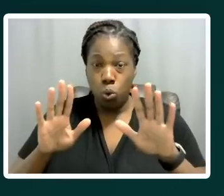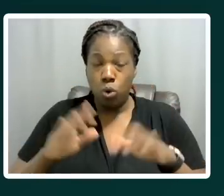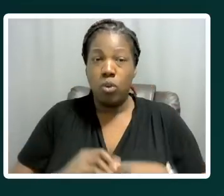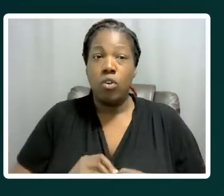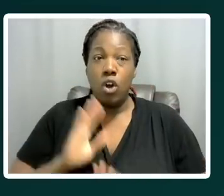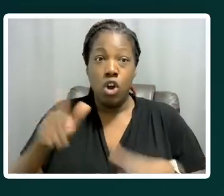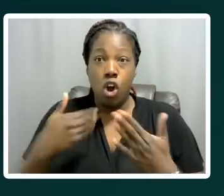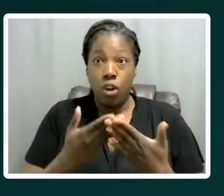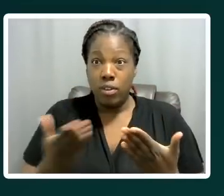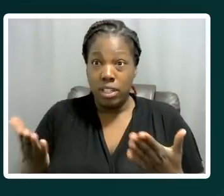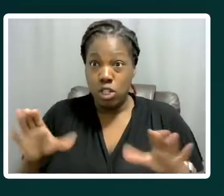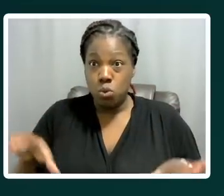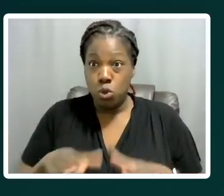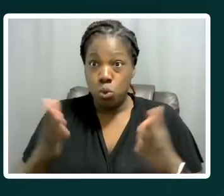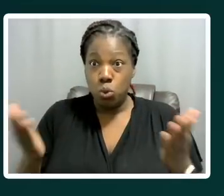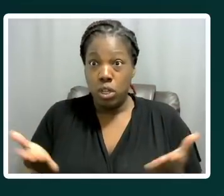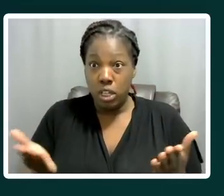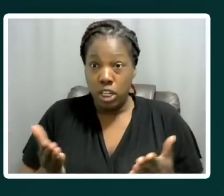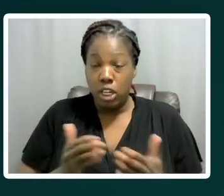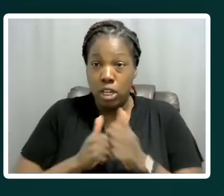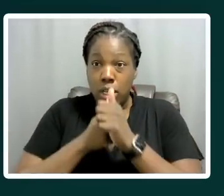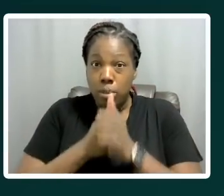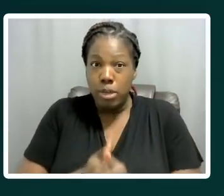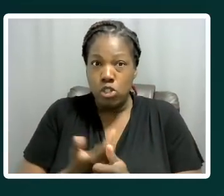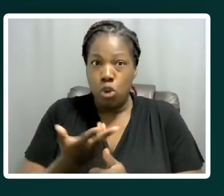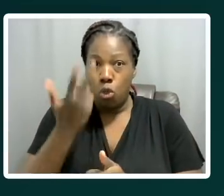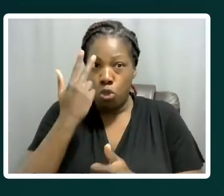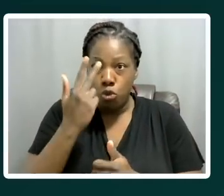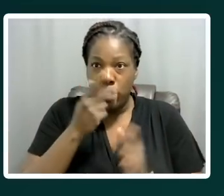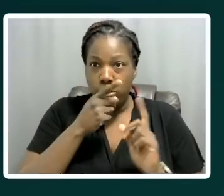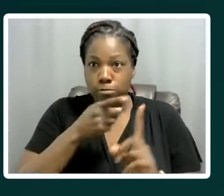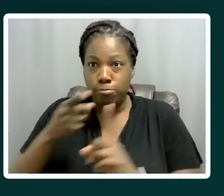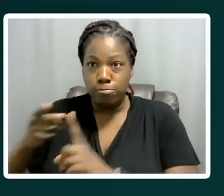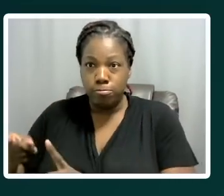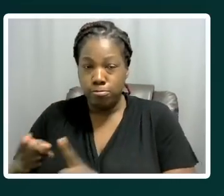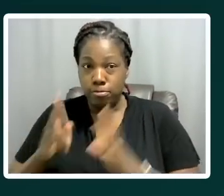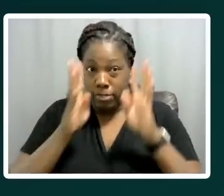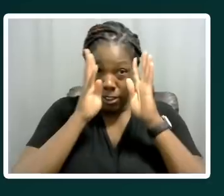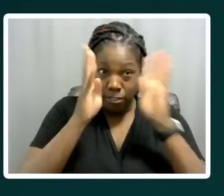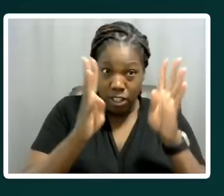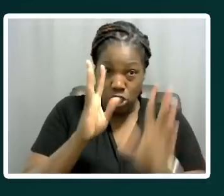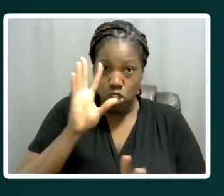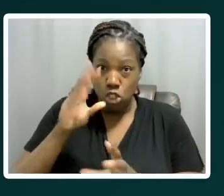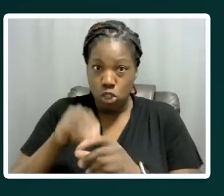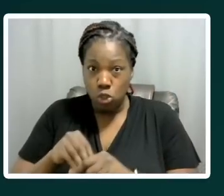at the center is based on these three pillars: innovation, inclusion, and sustainability.